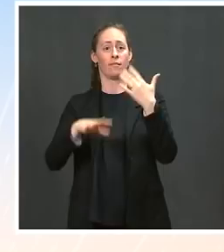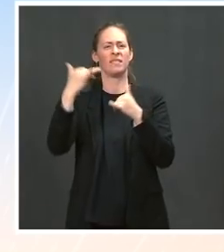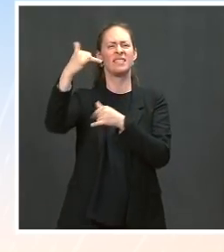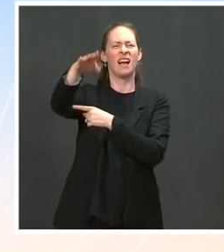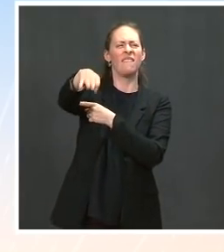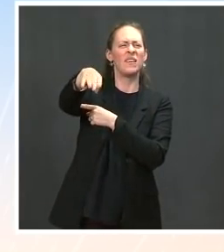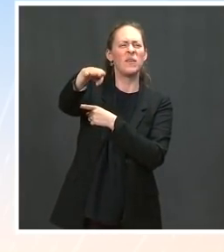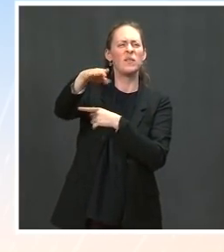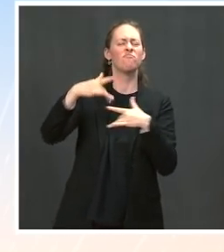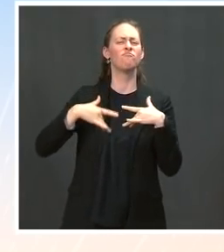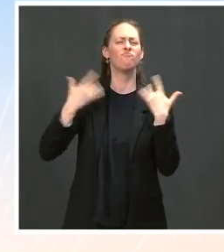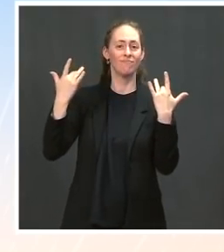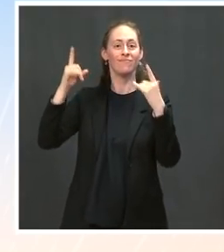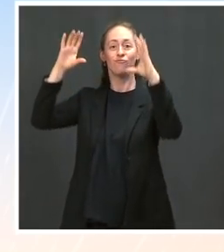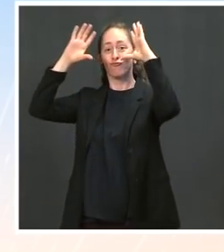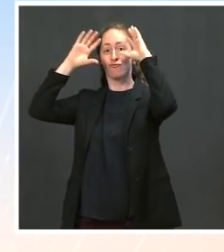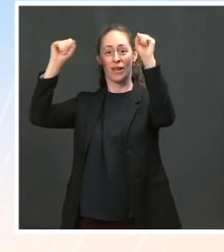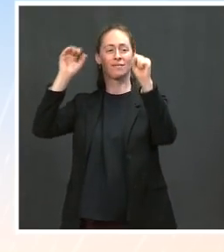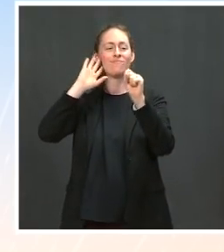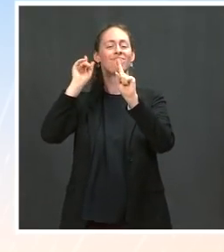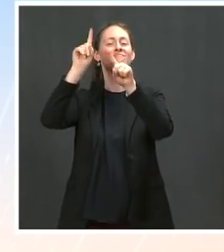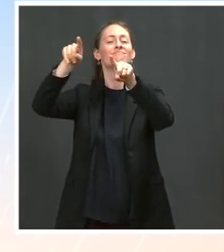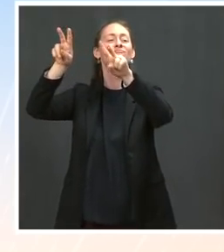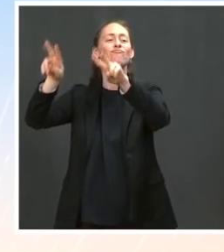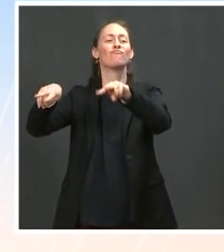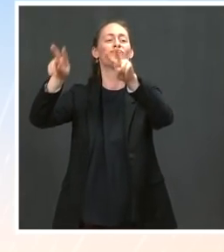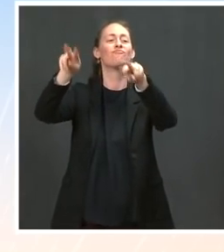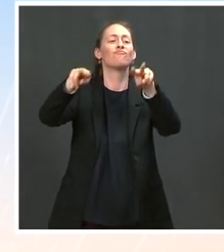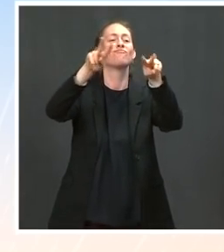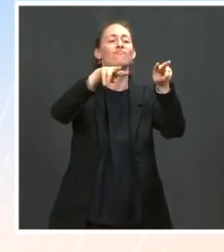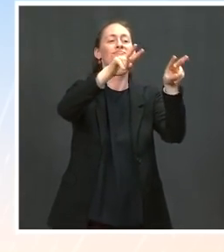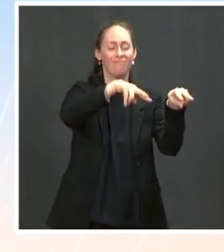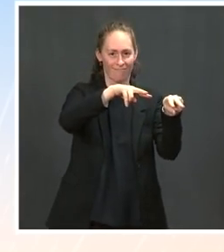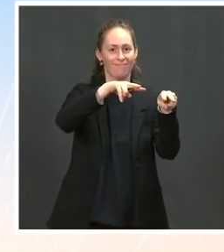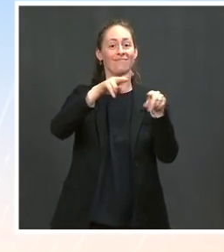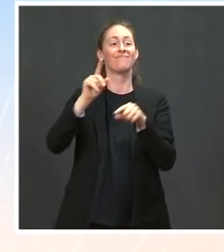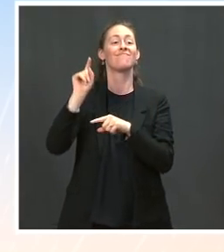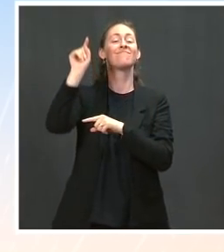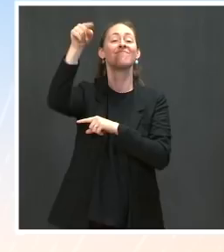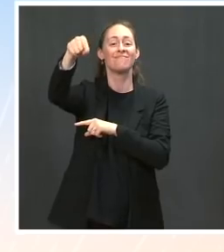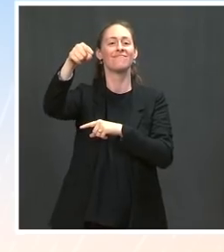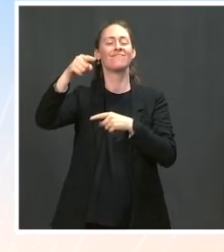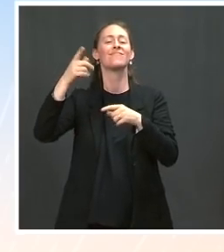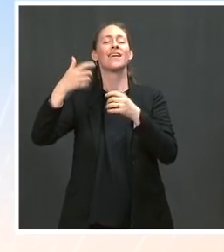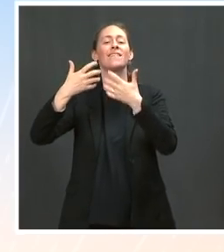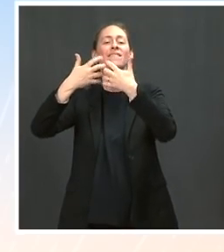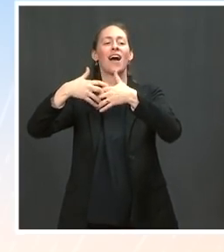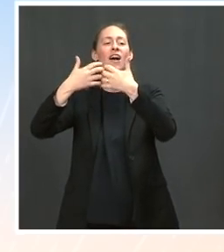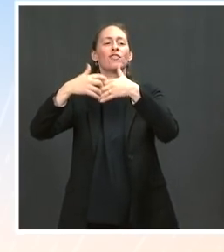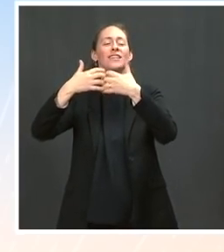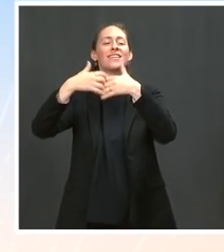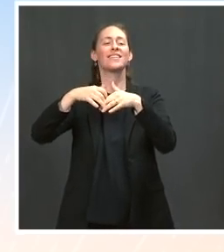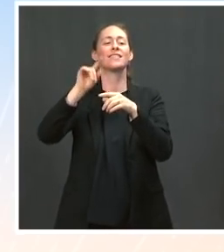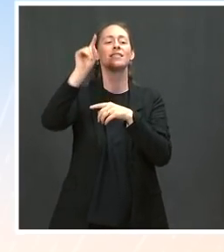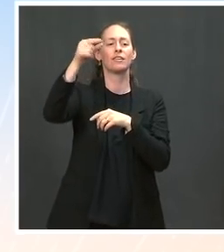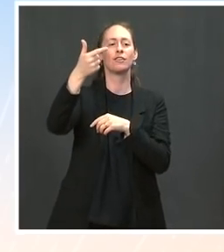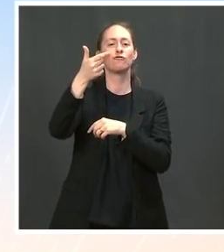of a Proterra electric bus and battery manufacturing plant in Greenville, South Carolina. He'll be joined by the Republican Mayor